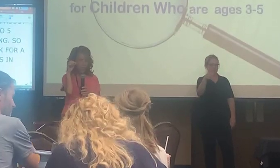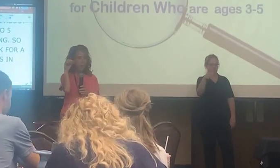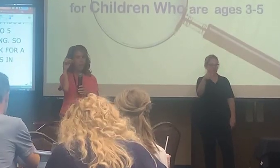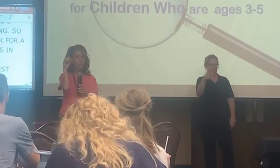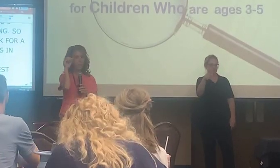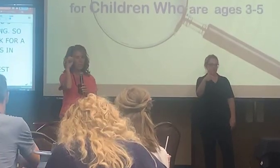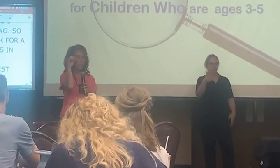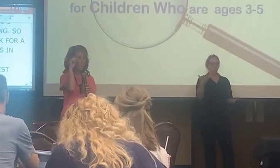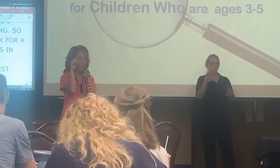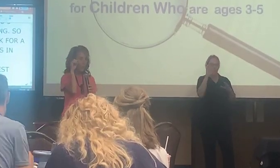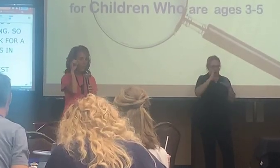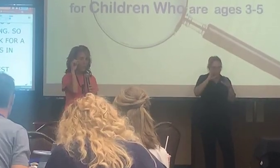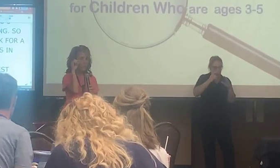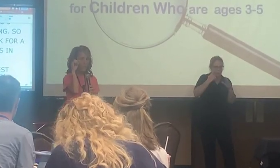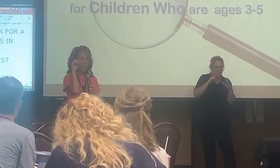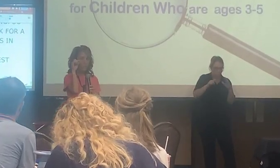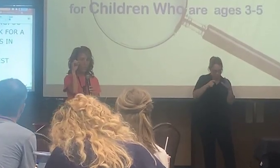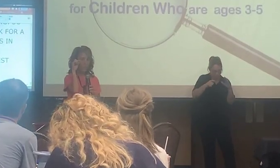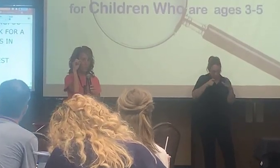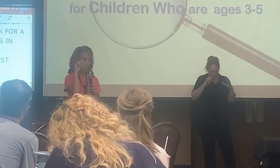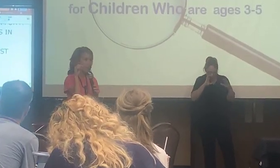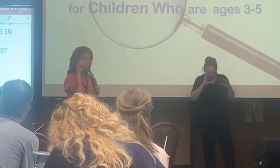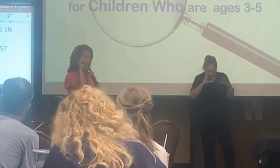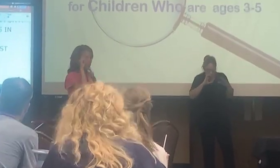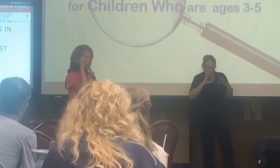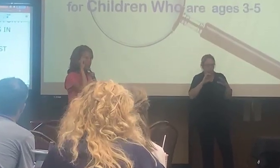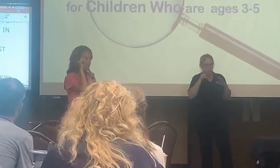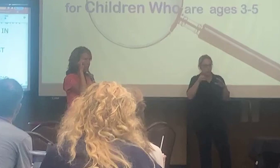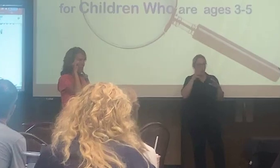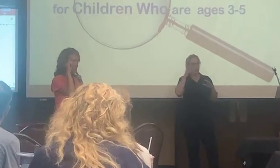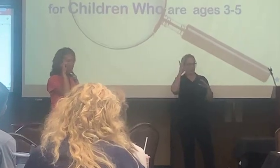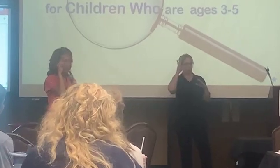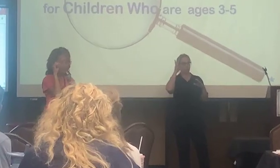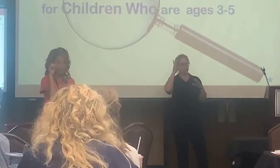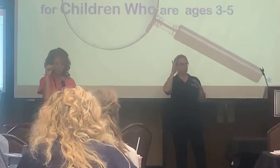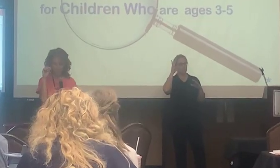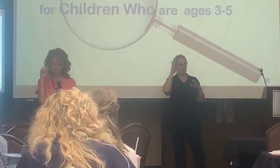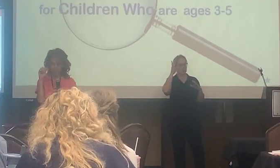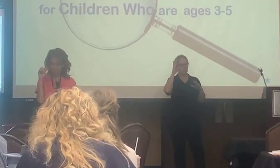in the iep that you are going to be looking for as a parent that's from your child's iep